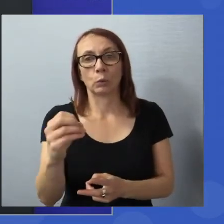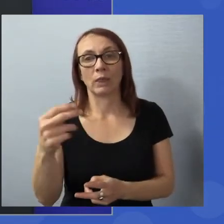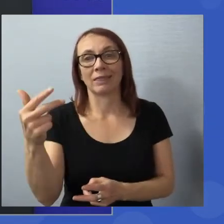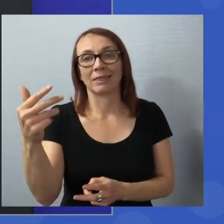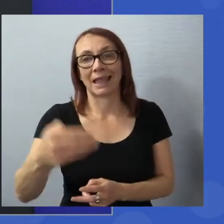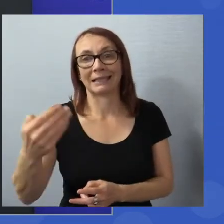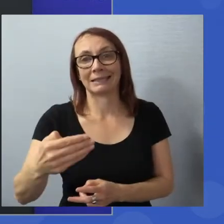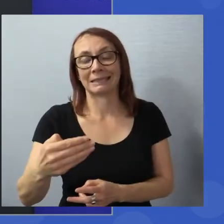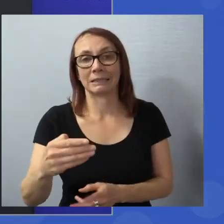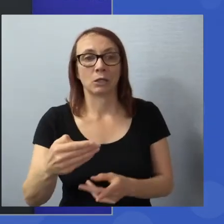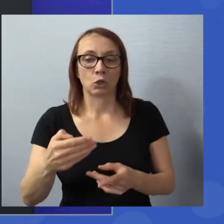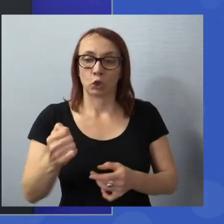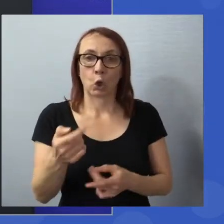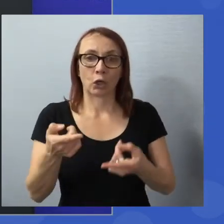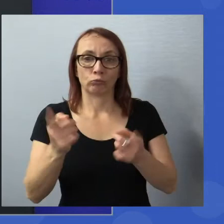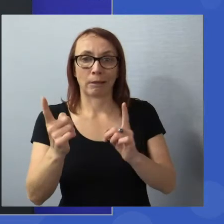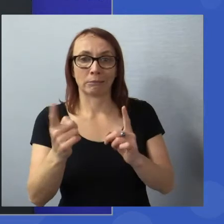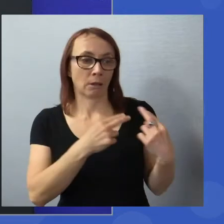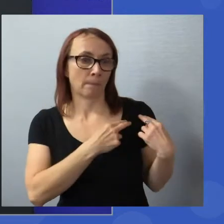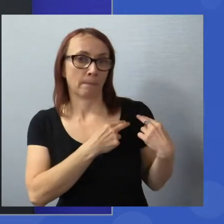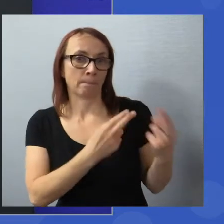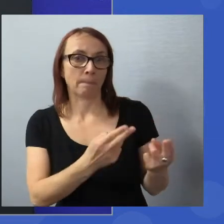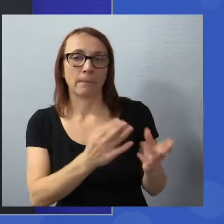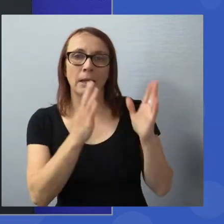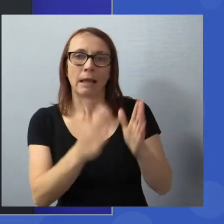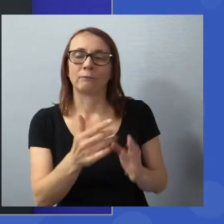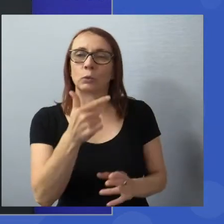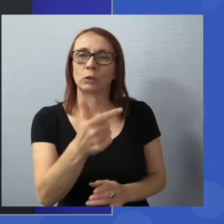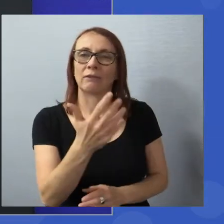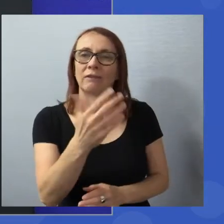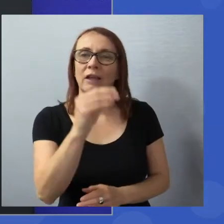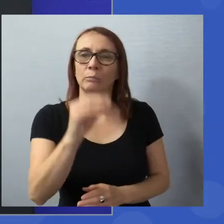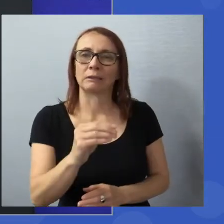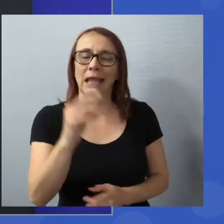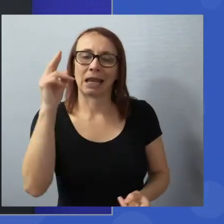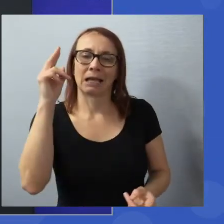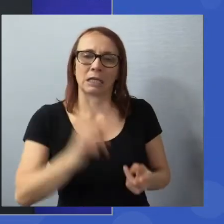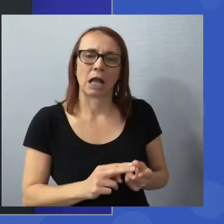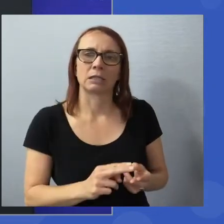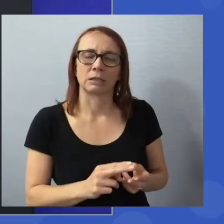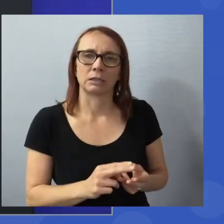Ministers to require 75% cut and emissions from a 1990 baseline by - by